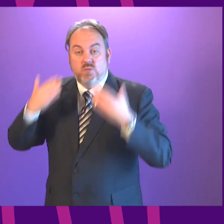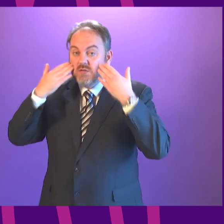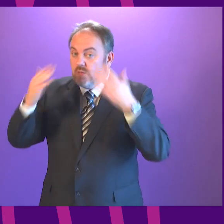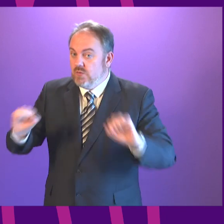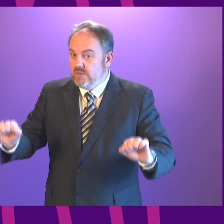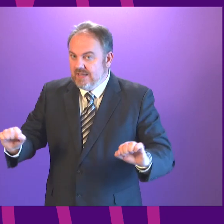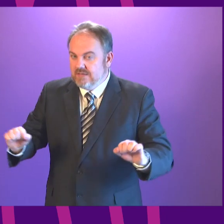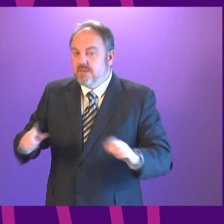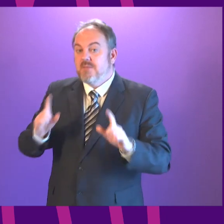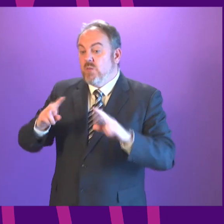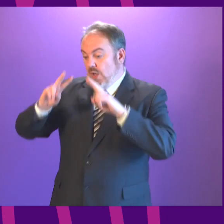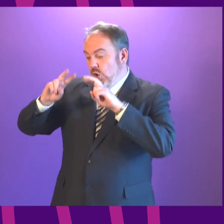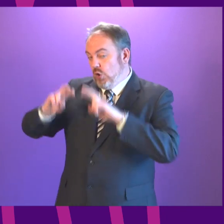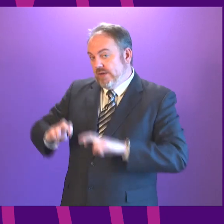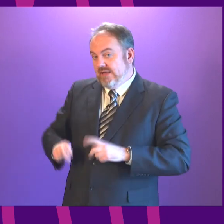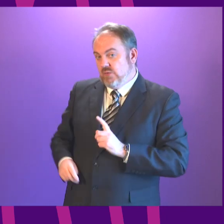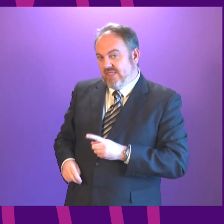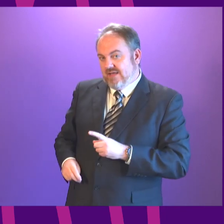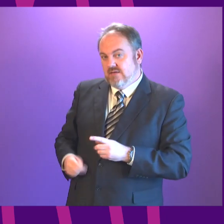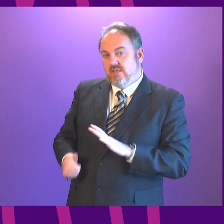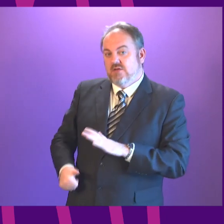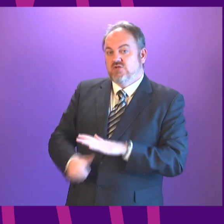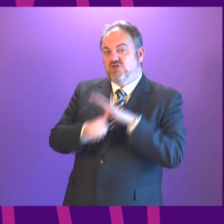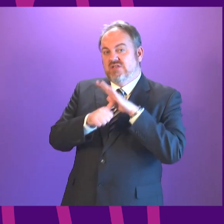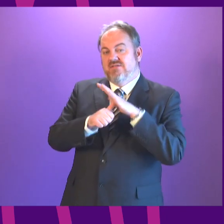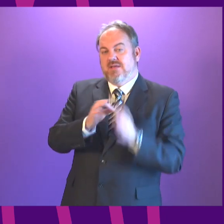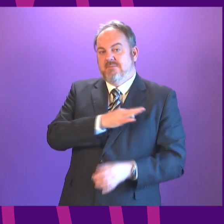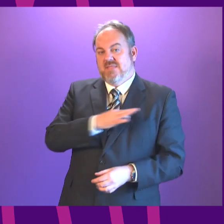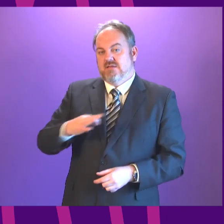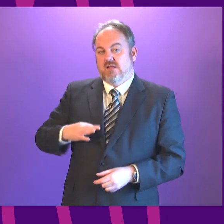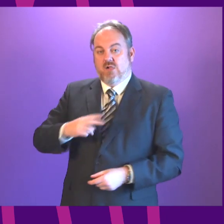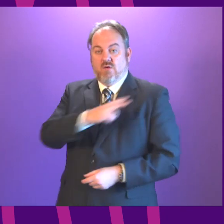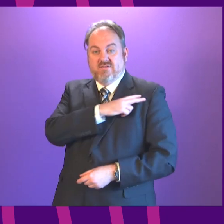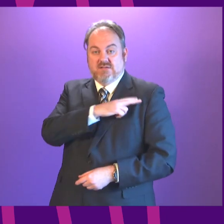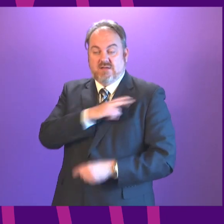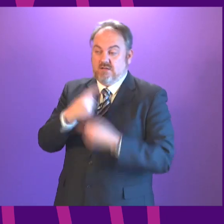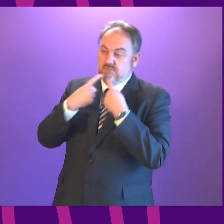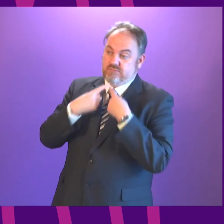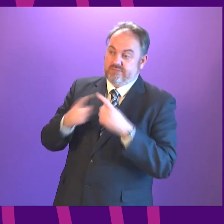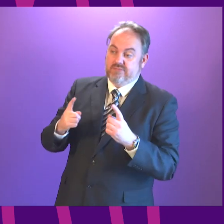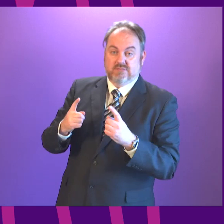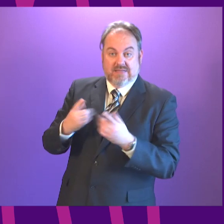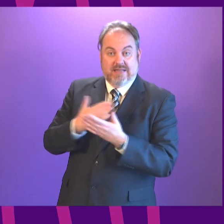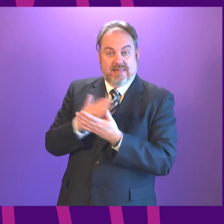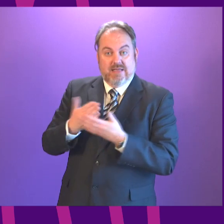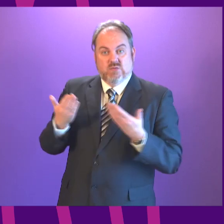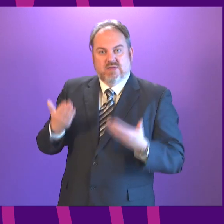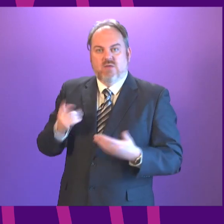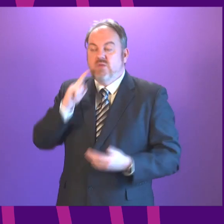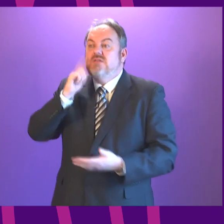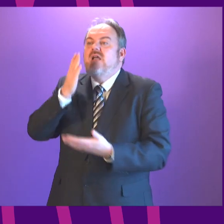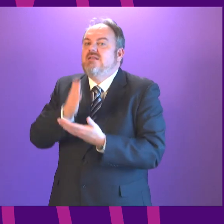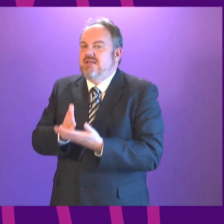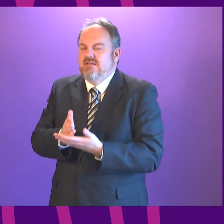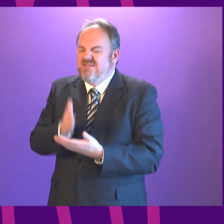that is under active exploration. The chief medical officer updated the Cabinet on that subject today, and he made it very clear that we cannot be definitive about it right now.